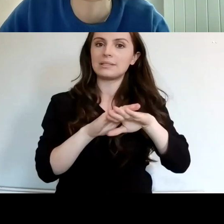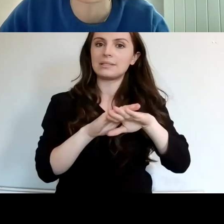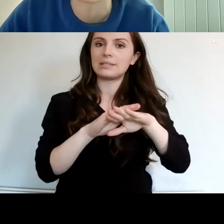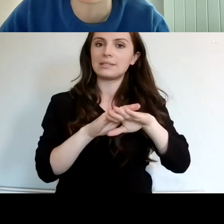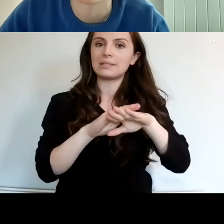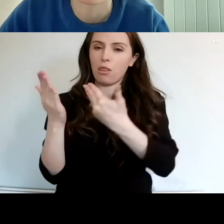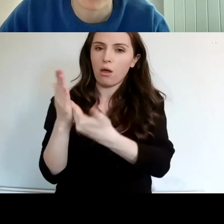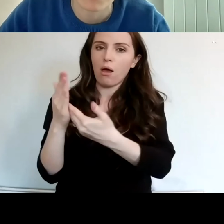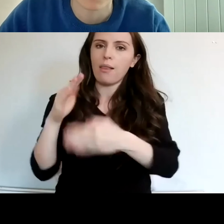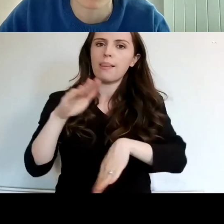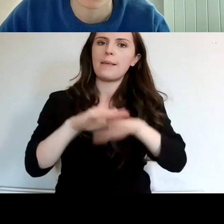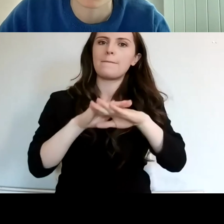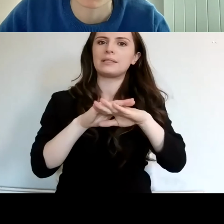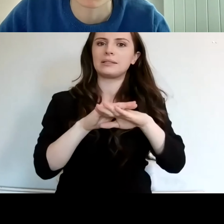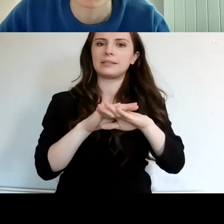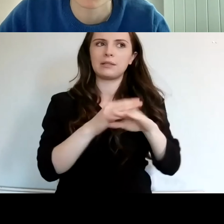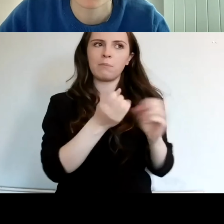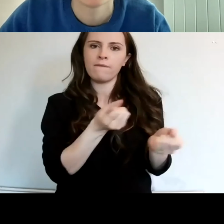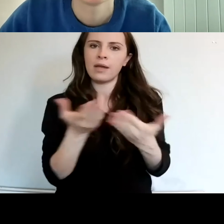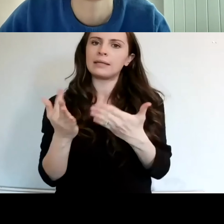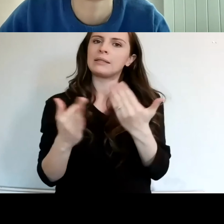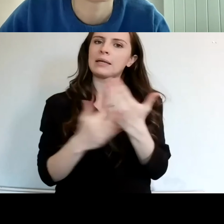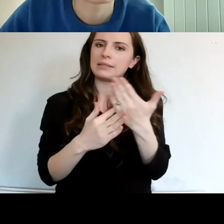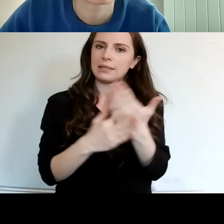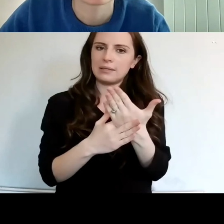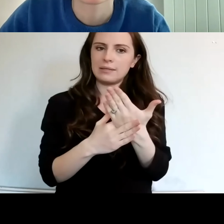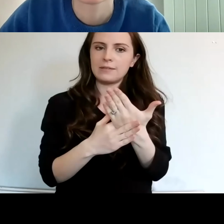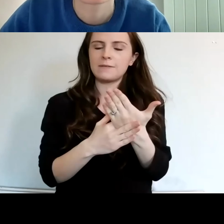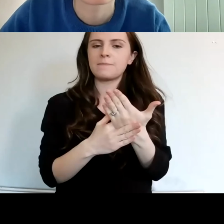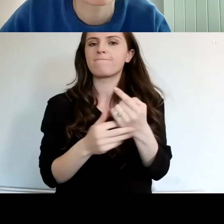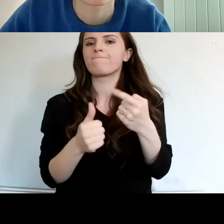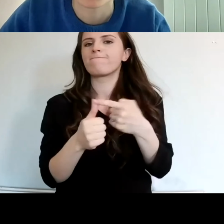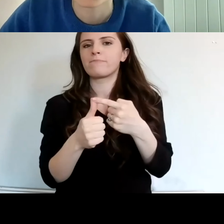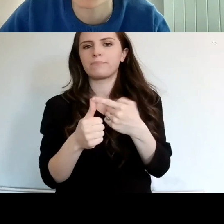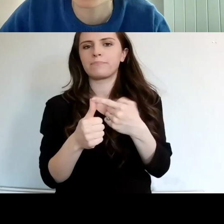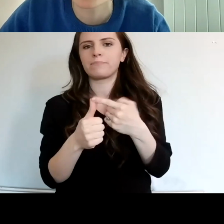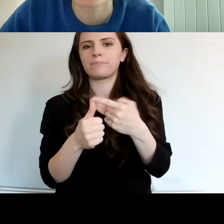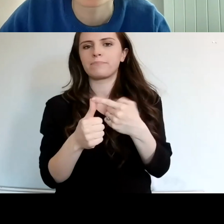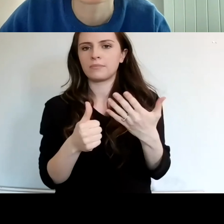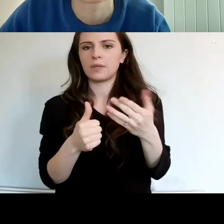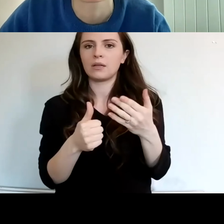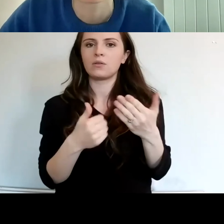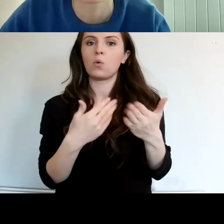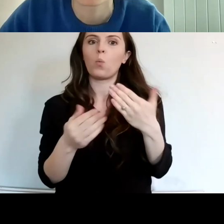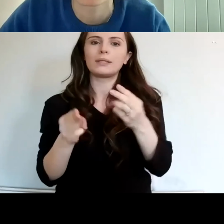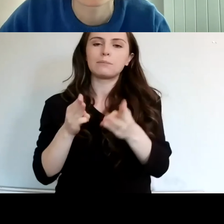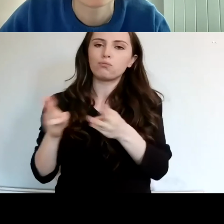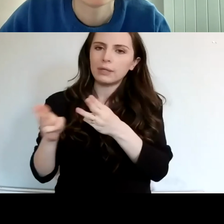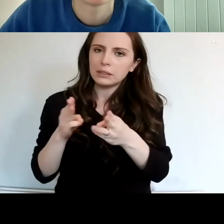limits to providing accessibility. So, we have seen, like, what is practicable, what is appropriate,